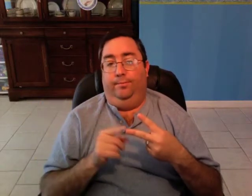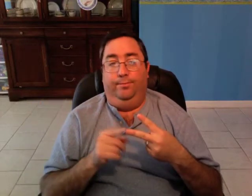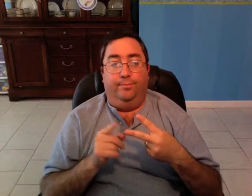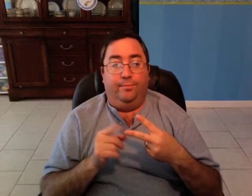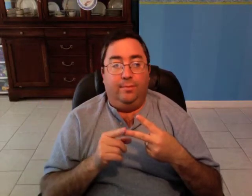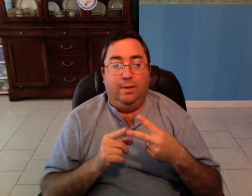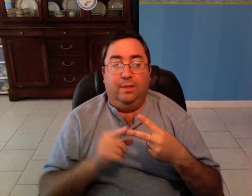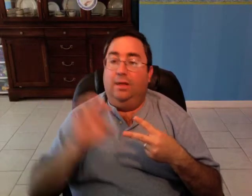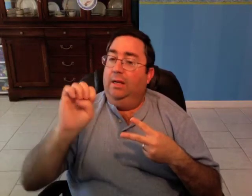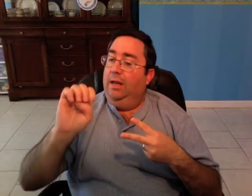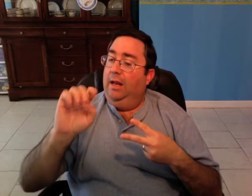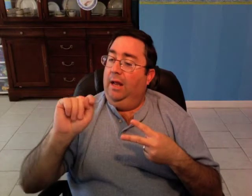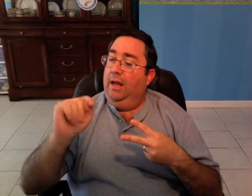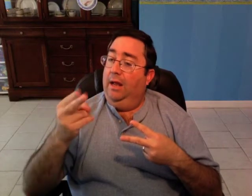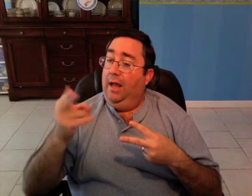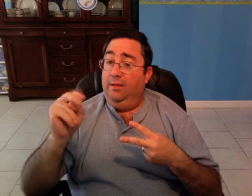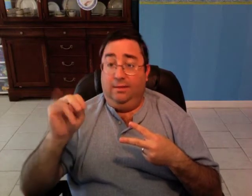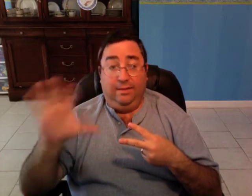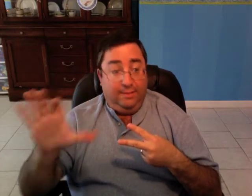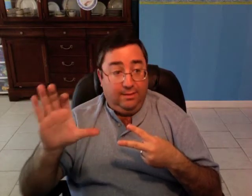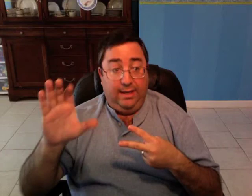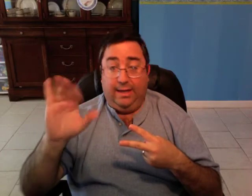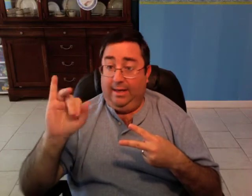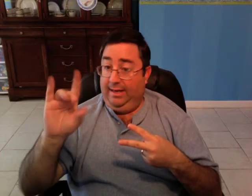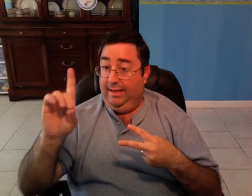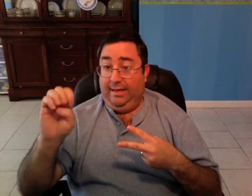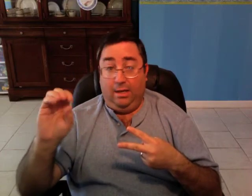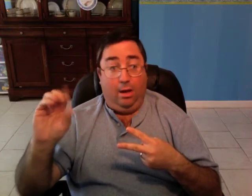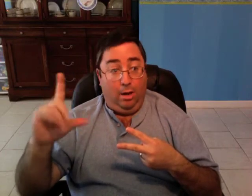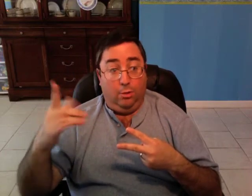"class" ideology and "ethnic" ideology.